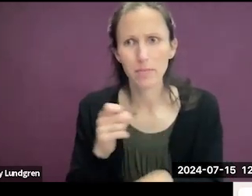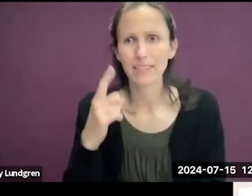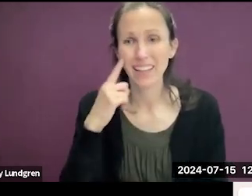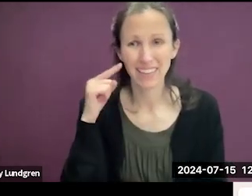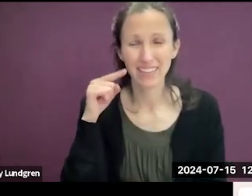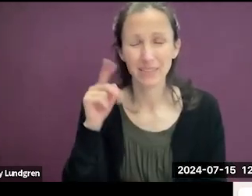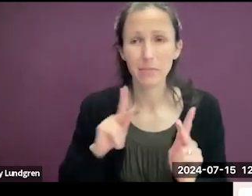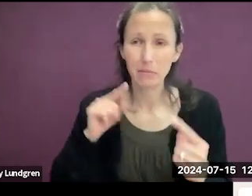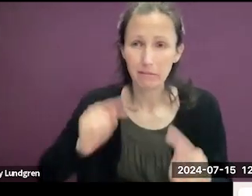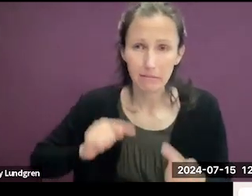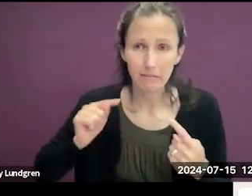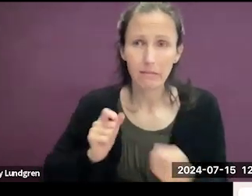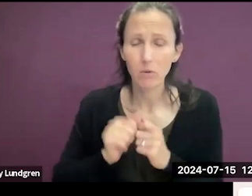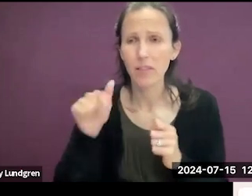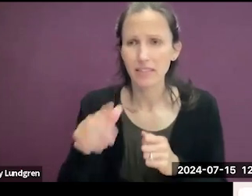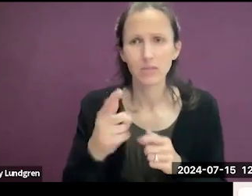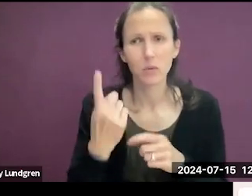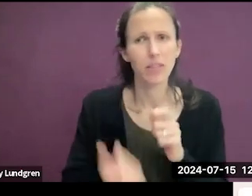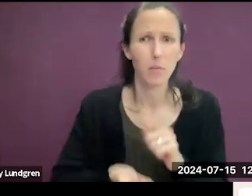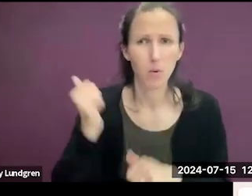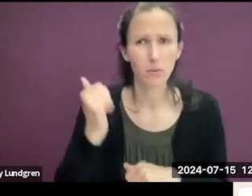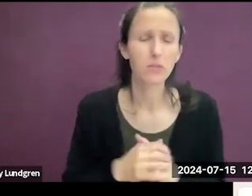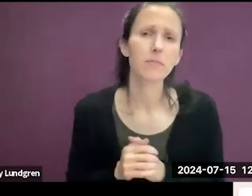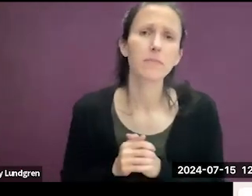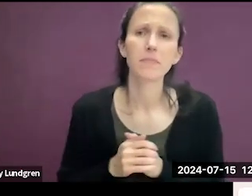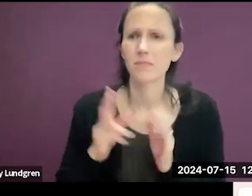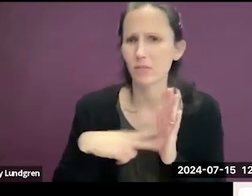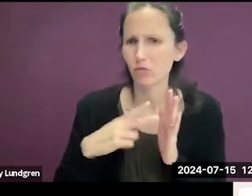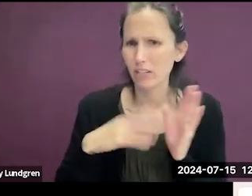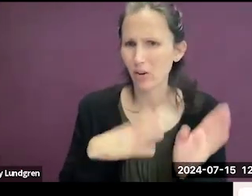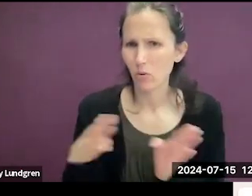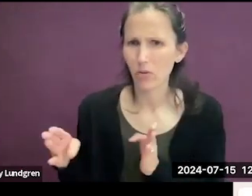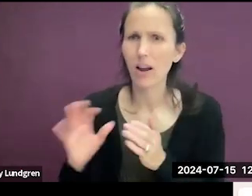of the most difficult time understanding. Reading order, and how do we correct it?